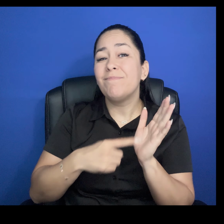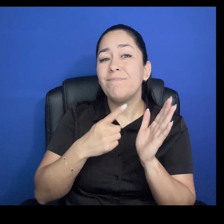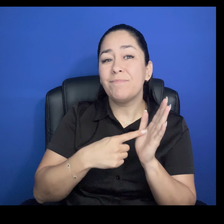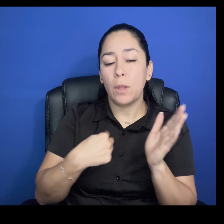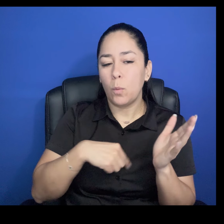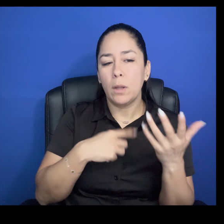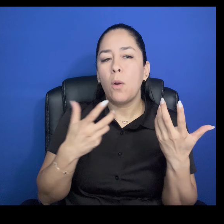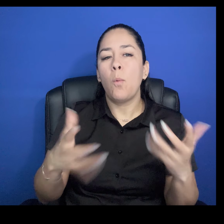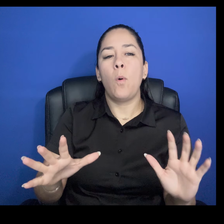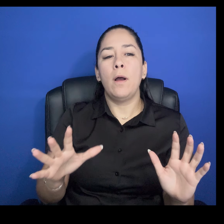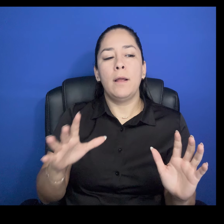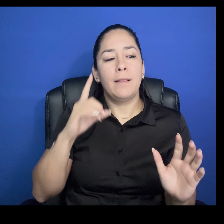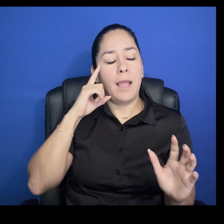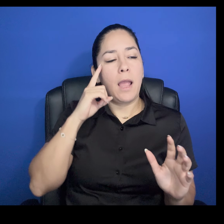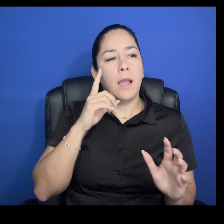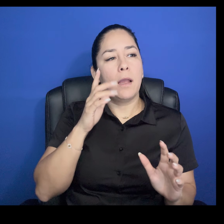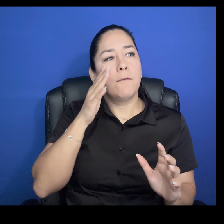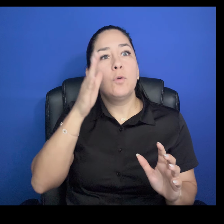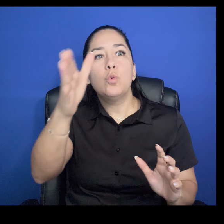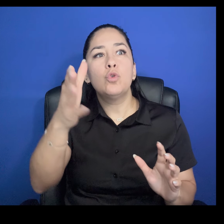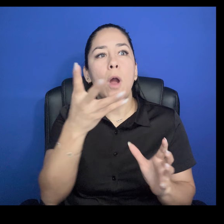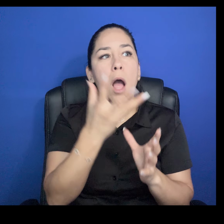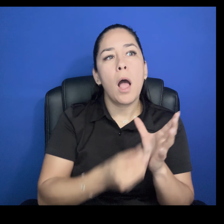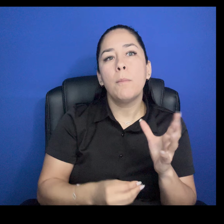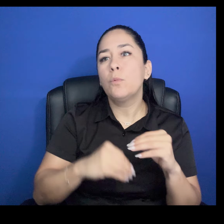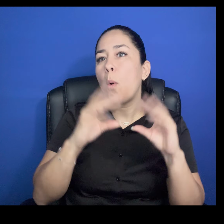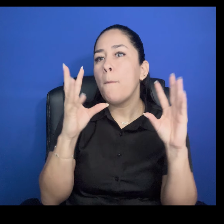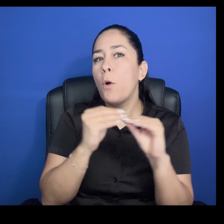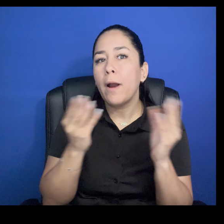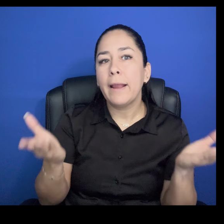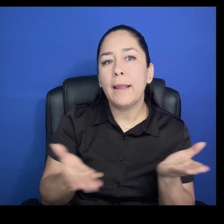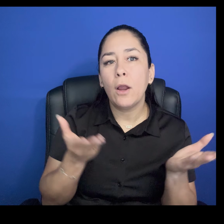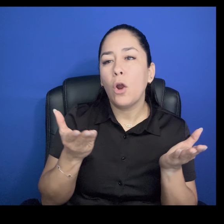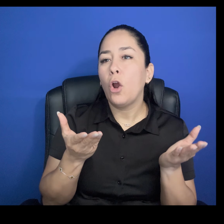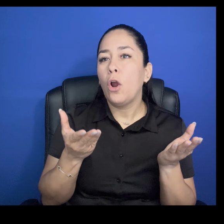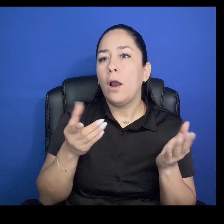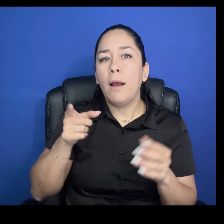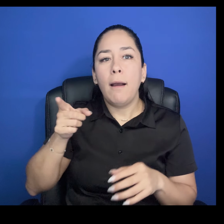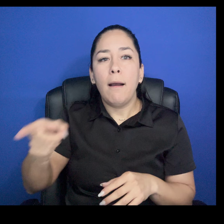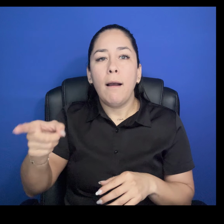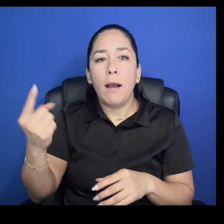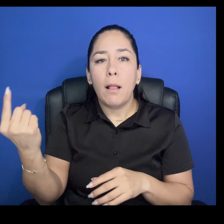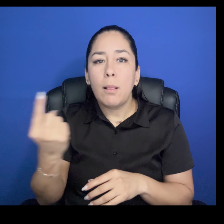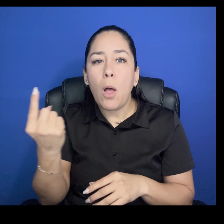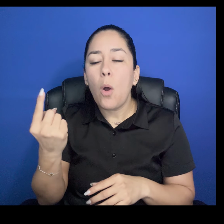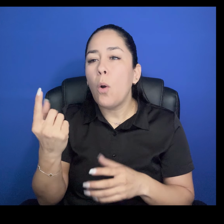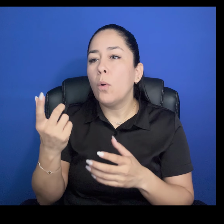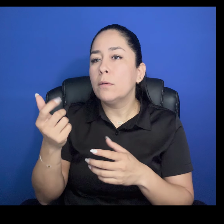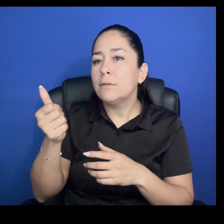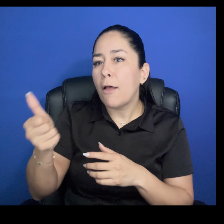that we're going to be gone and that they're going to be on their own. And so it's so important that we just start